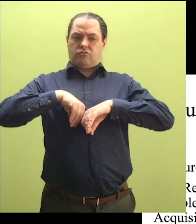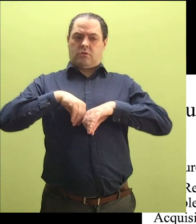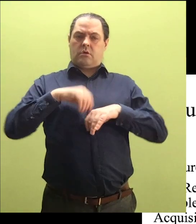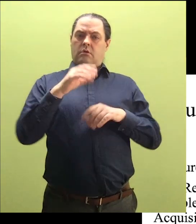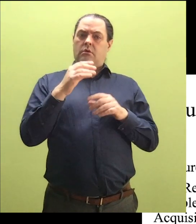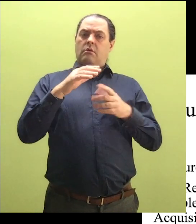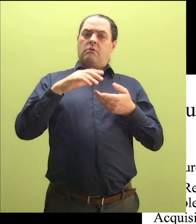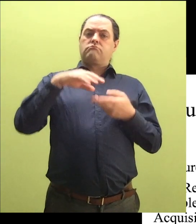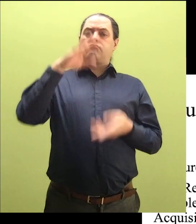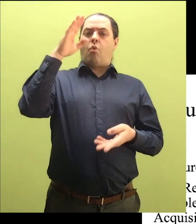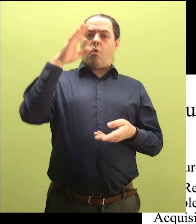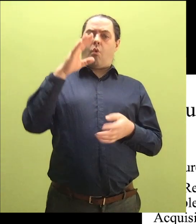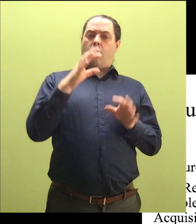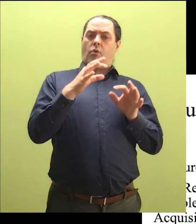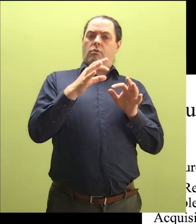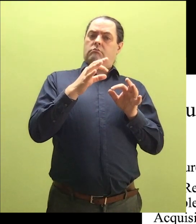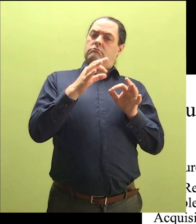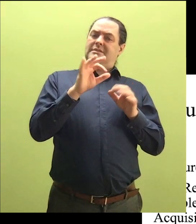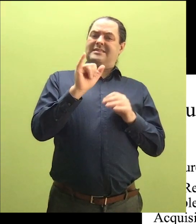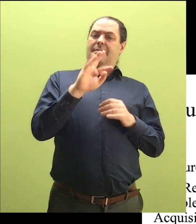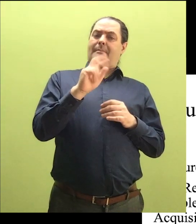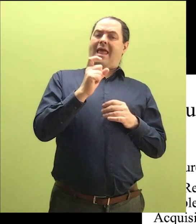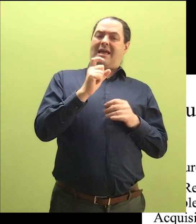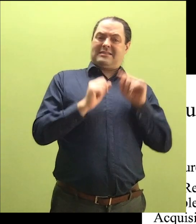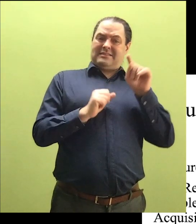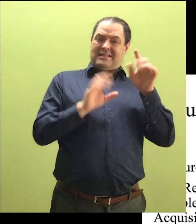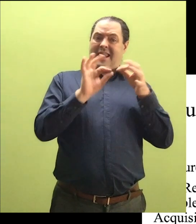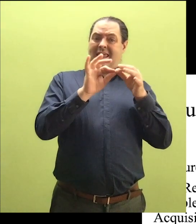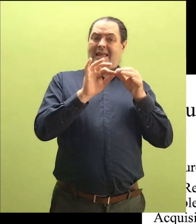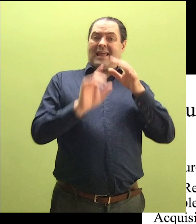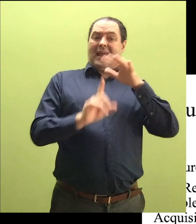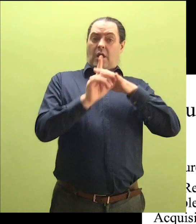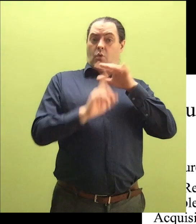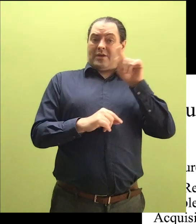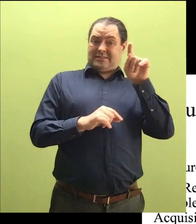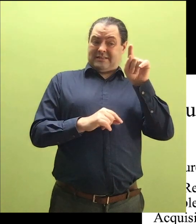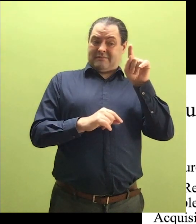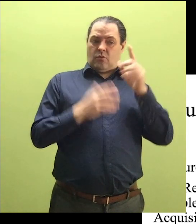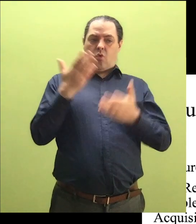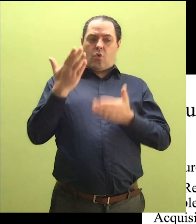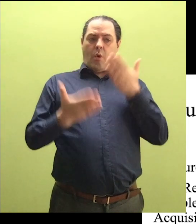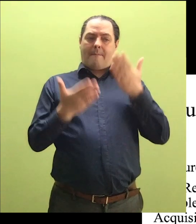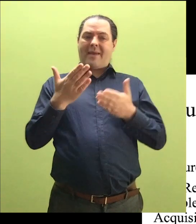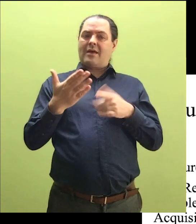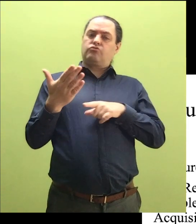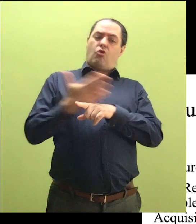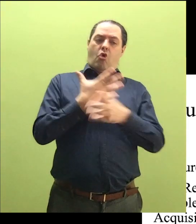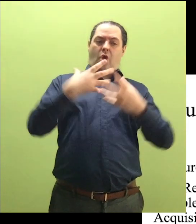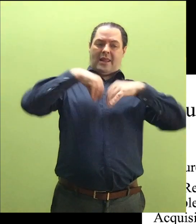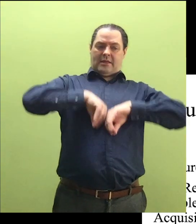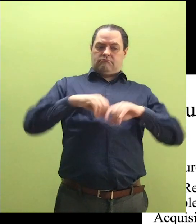comparison with the early acqusition group. Now let's change the clause type setting to causative and the age effect